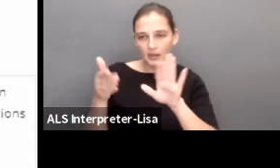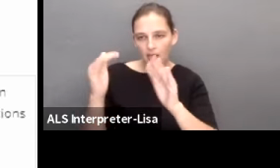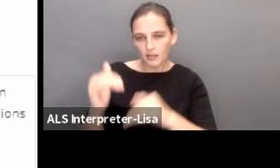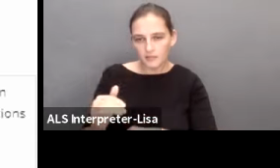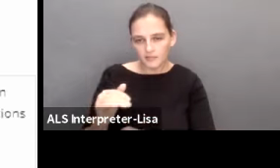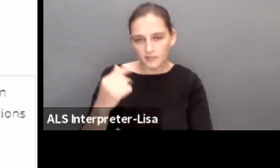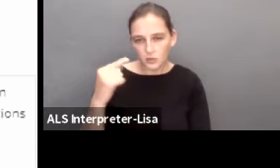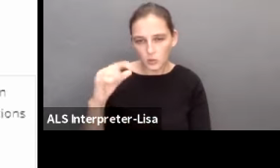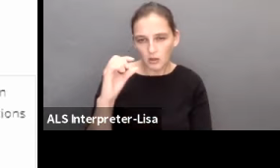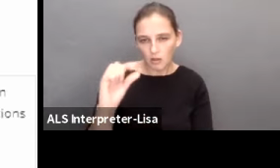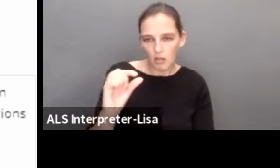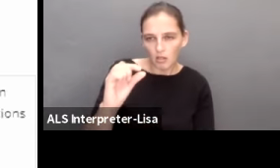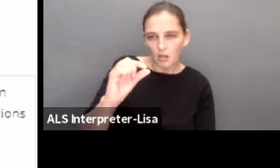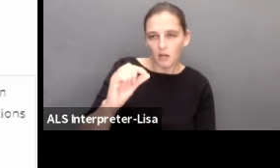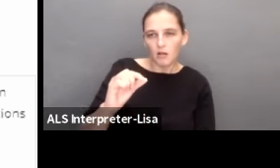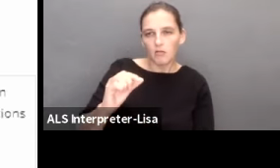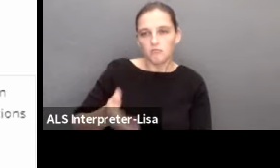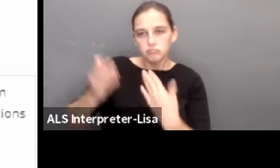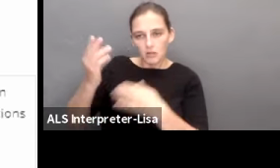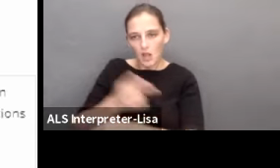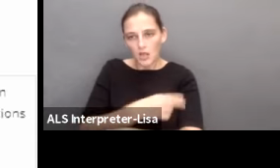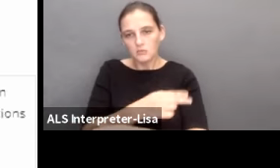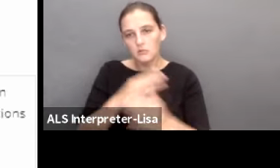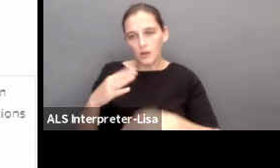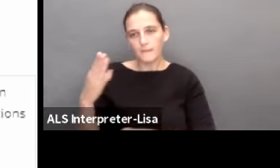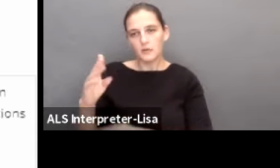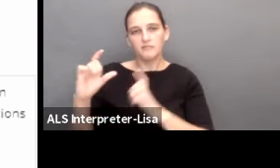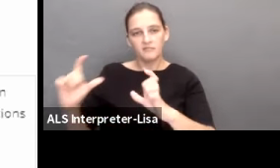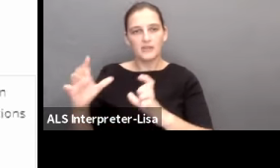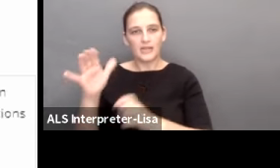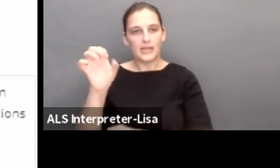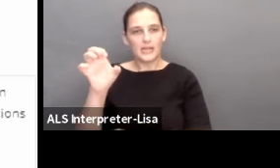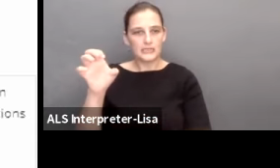hospitalizations and that blue dot is breakthrough cases, so you can see that it's a very, very